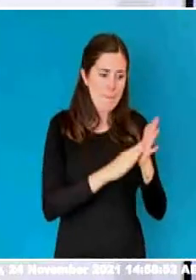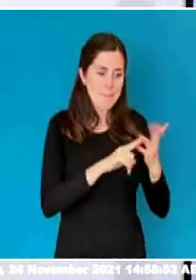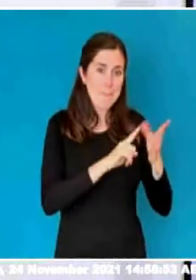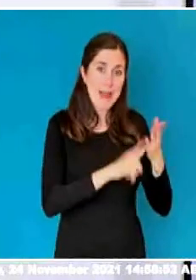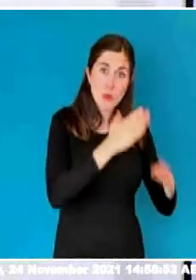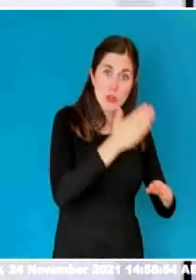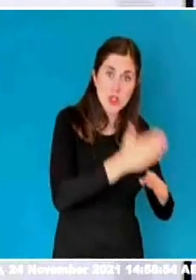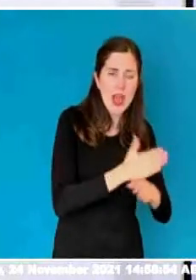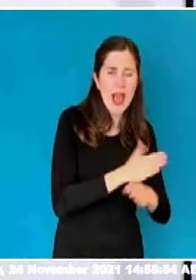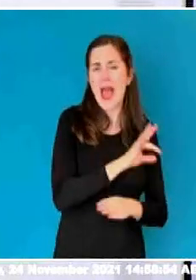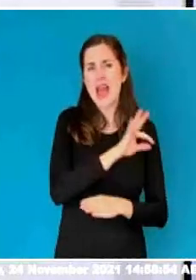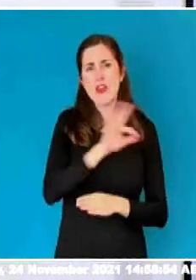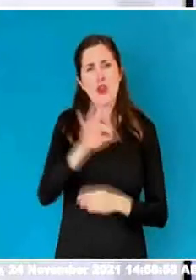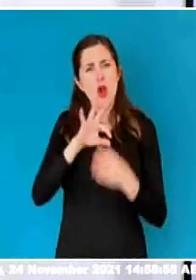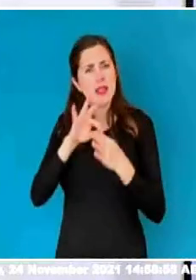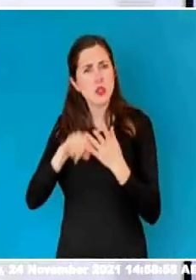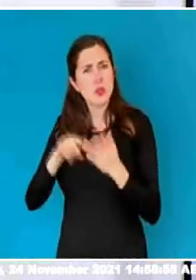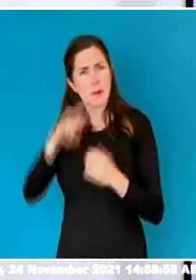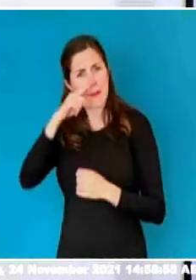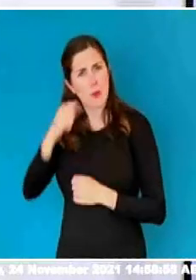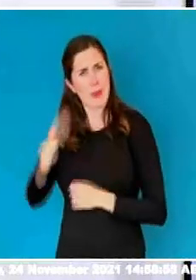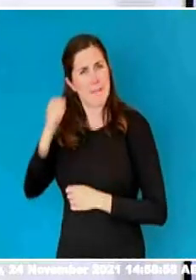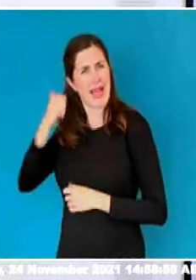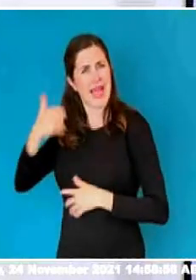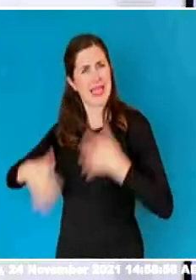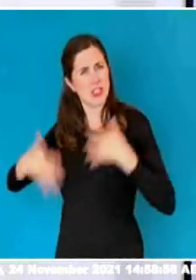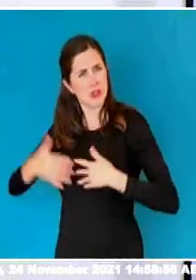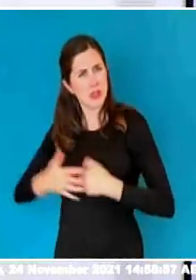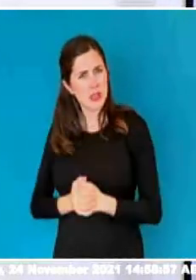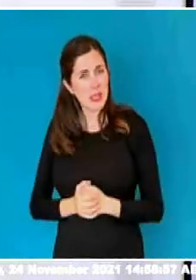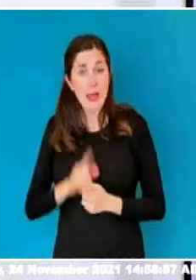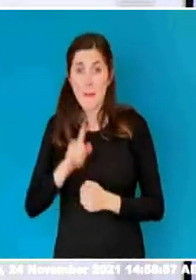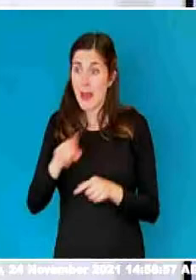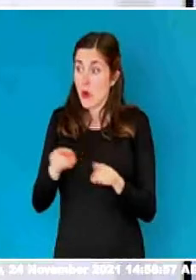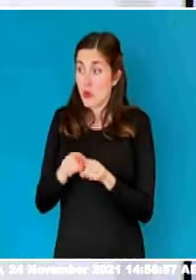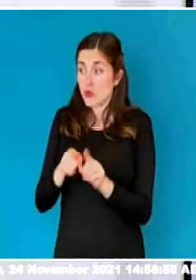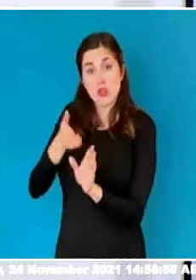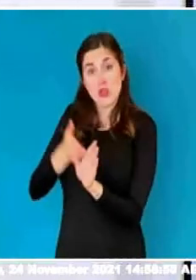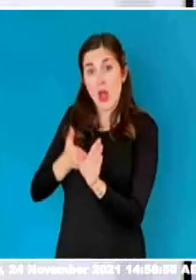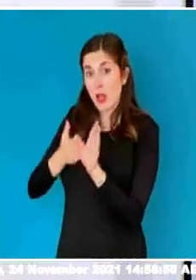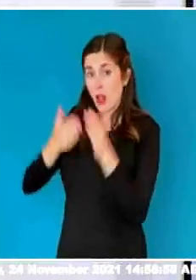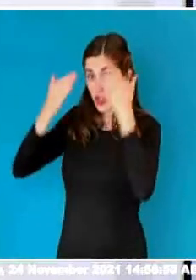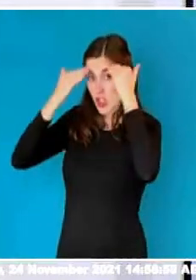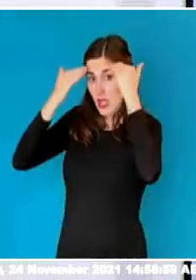But you say, "for psychological health, it may also perpetuate stigma and prevent